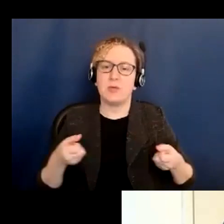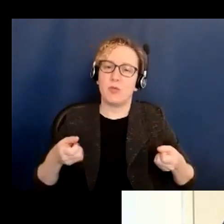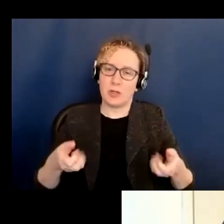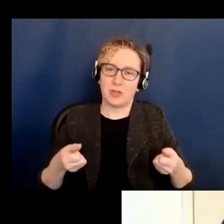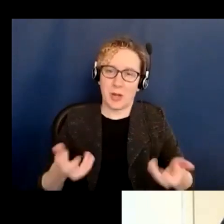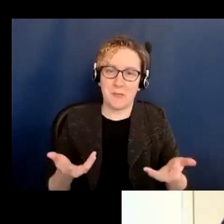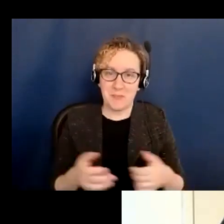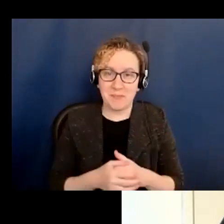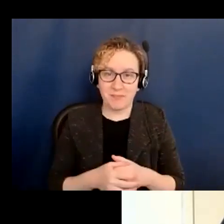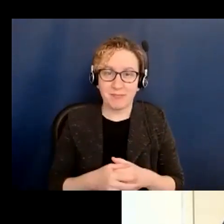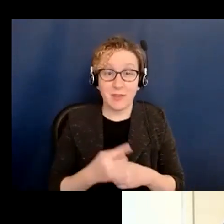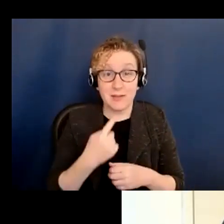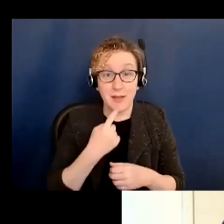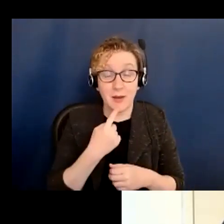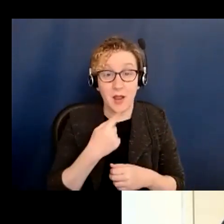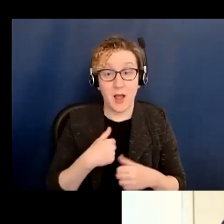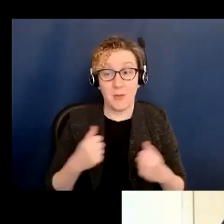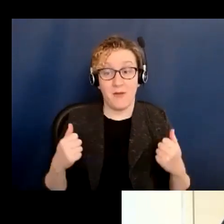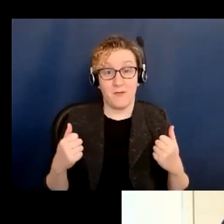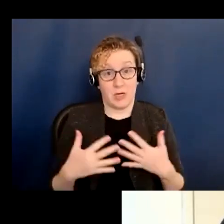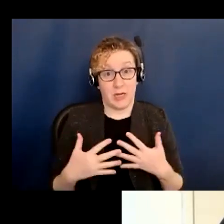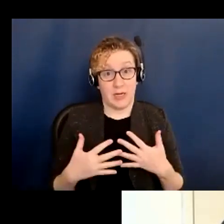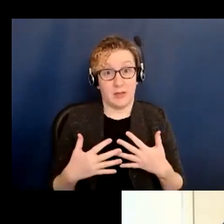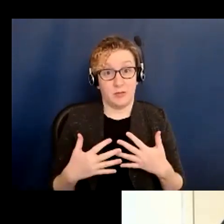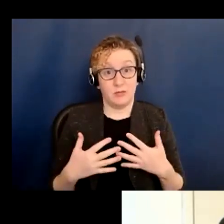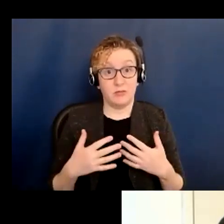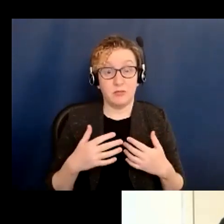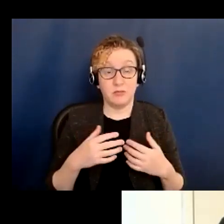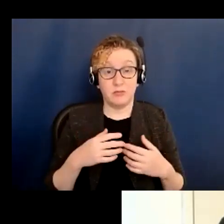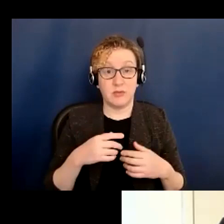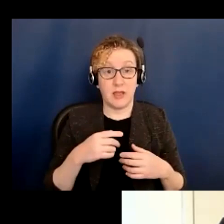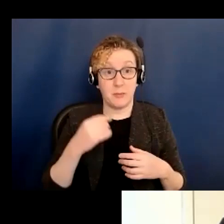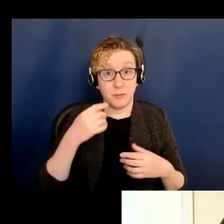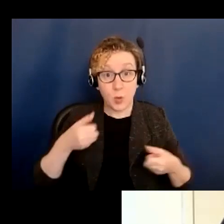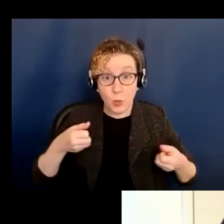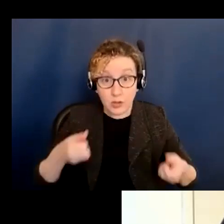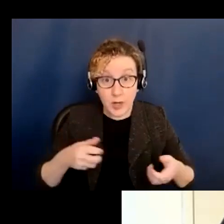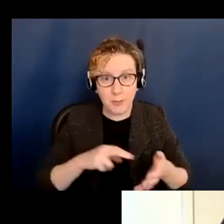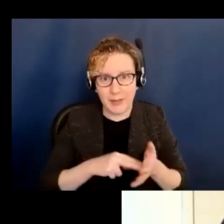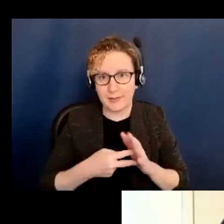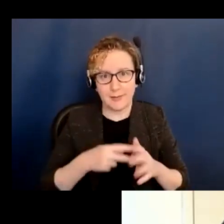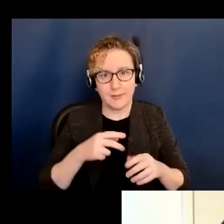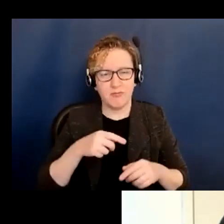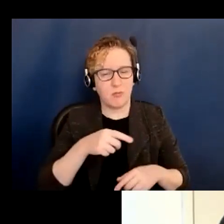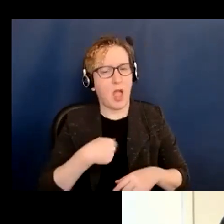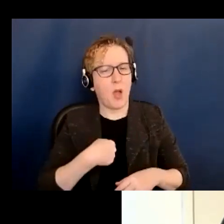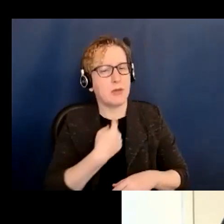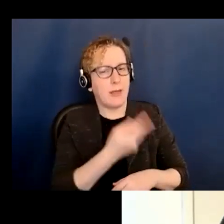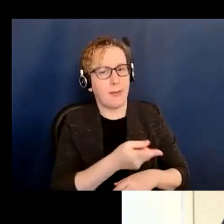He said he was afraid that I would say he could not go on the program if he had told me previously.